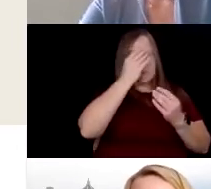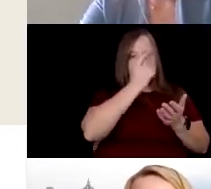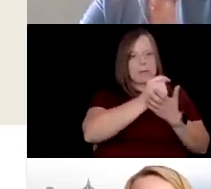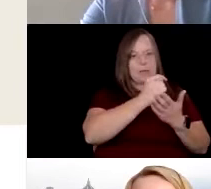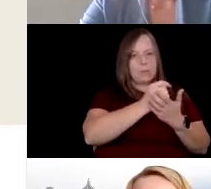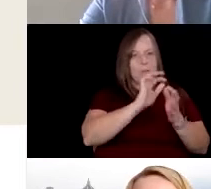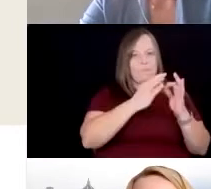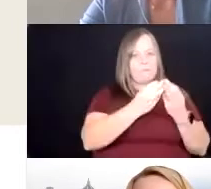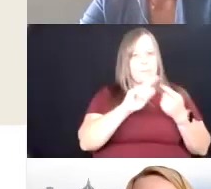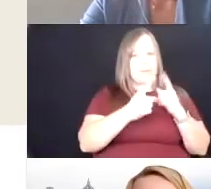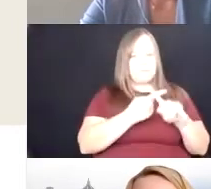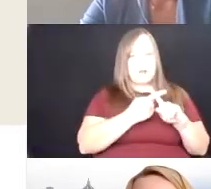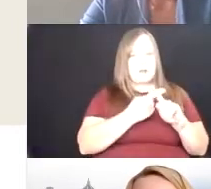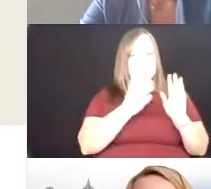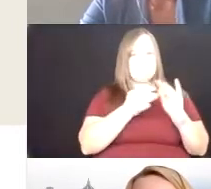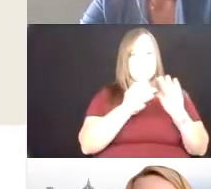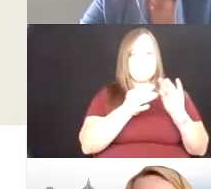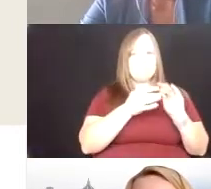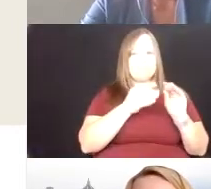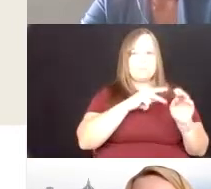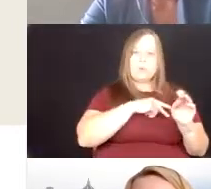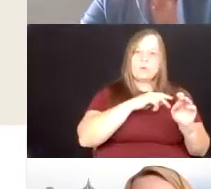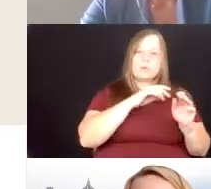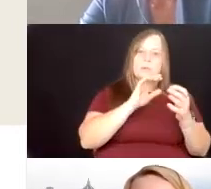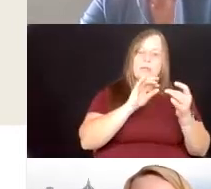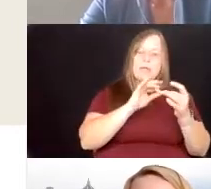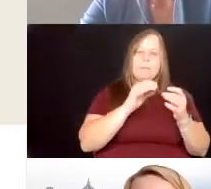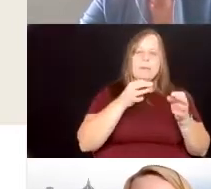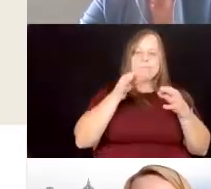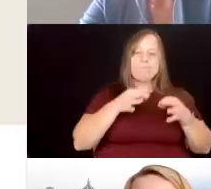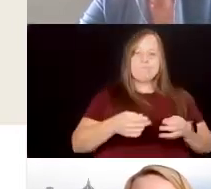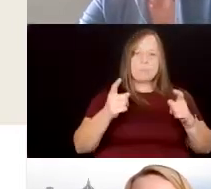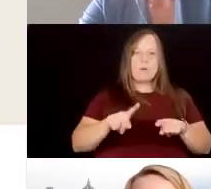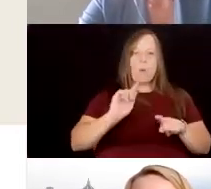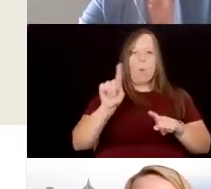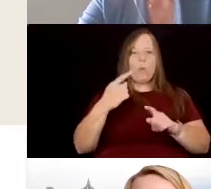and friends, your own personal statement and your own explanation of what happened, rather than just looking at your medical records.